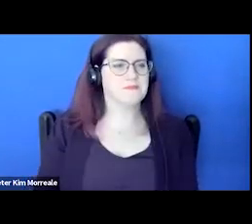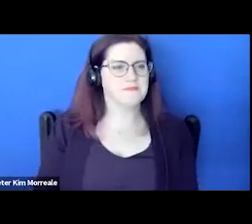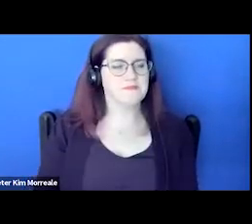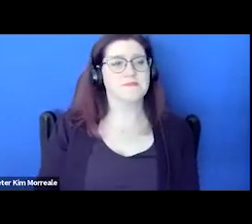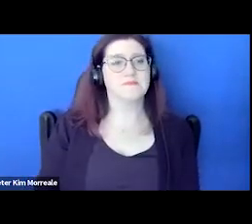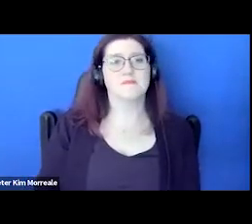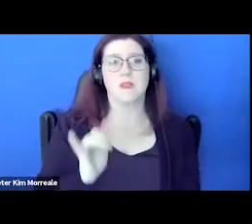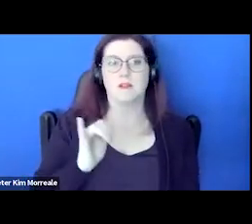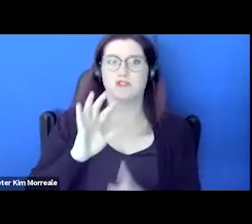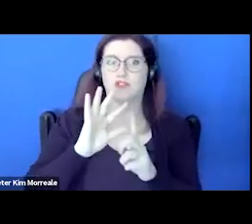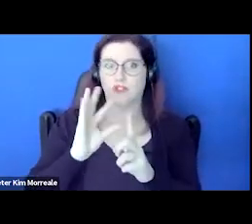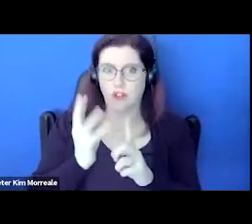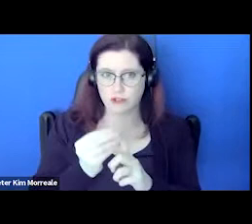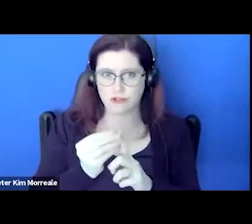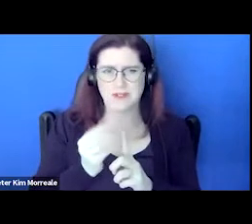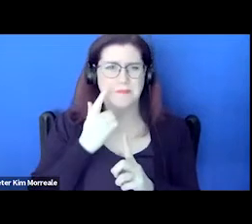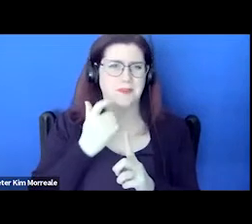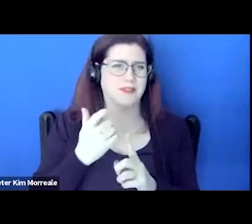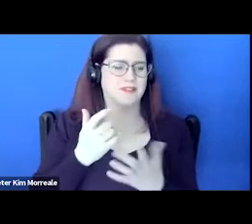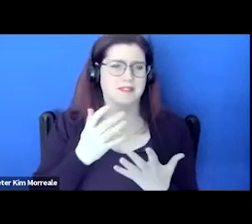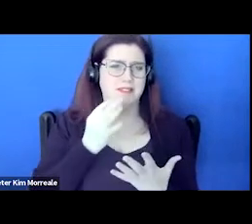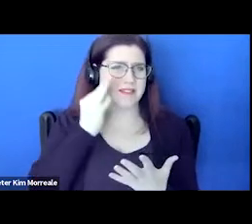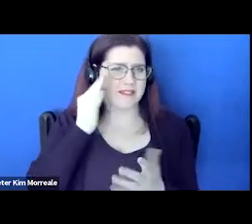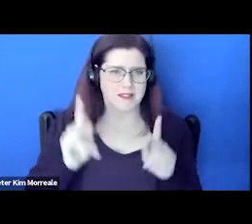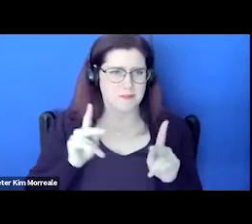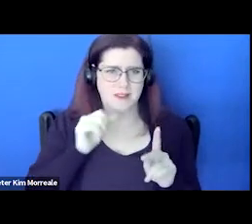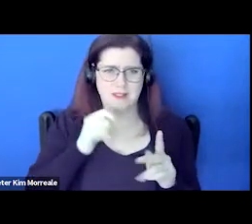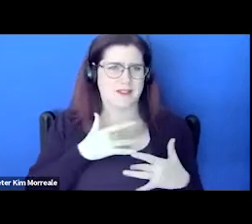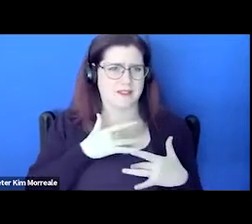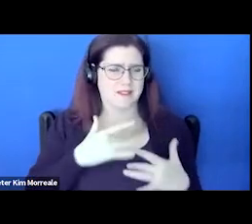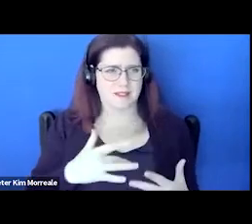because native people don't always consider themselves